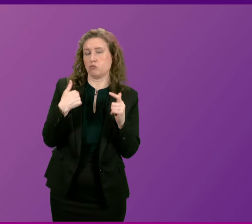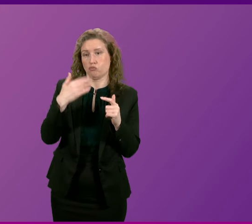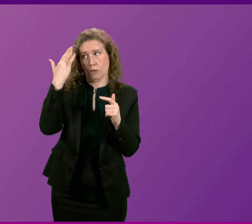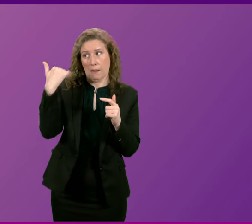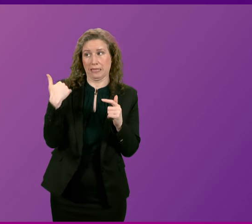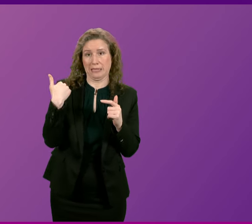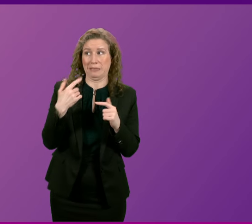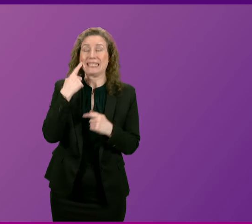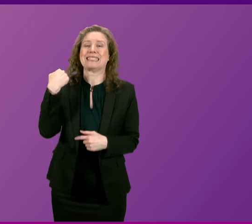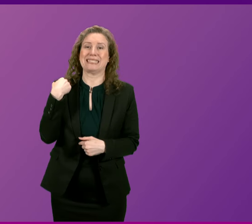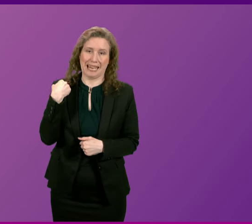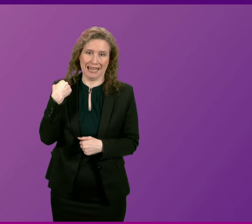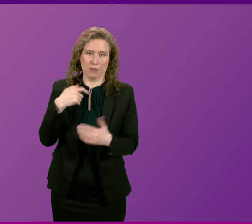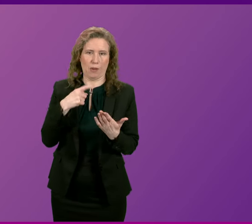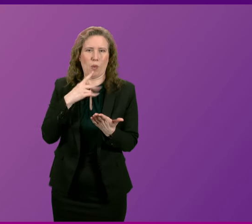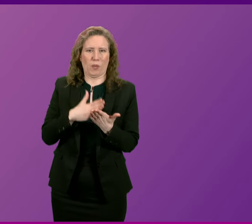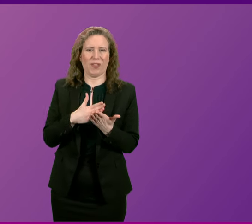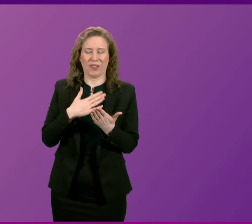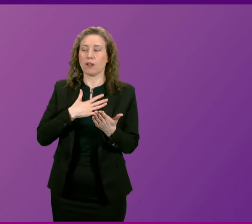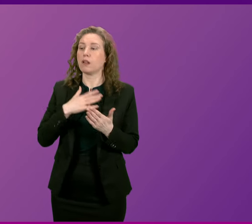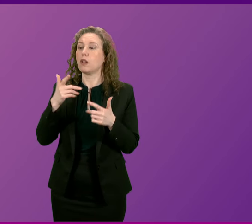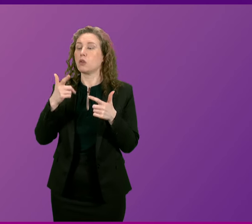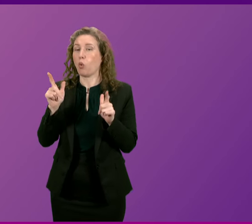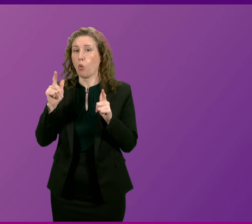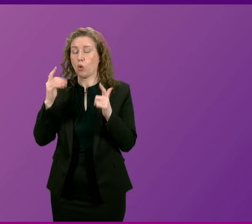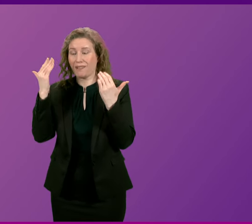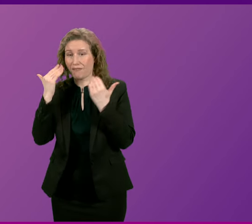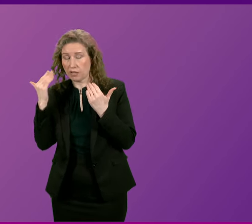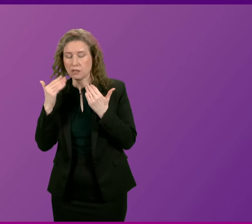of office yesterday, the Lord Advocate and the Crown Office and Procurator Fiscal Service are,